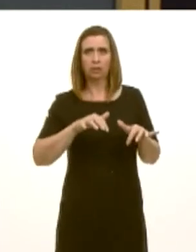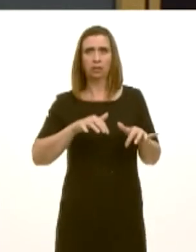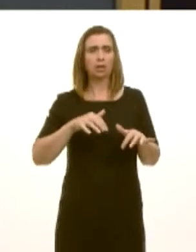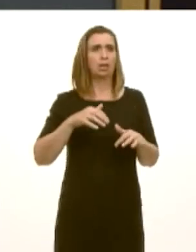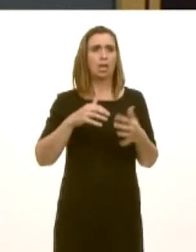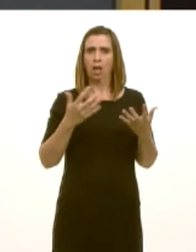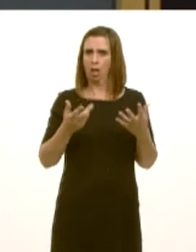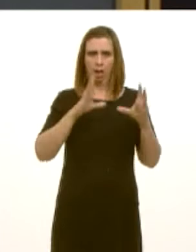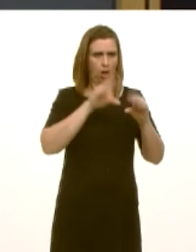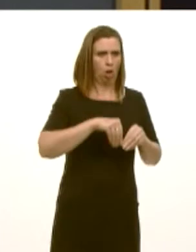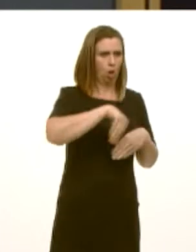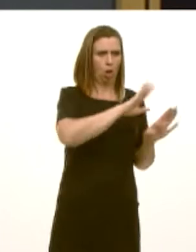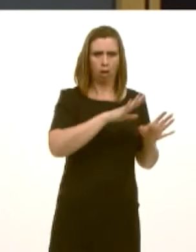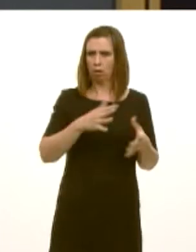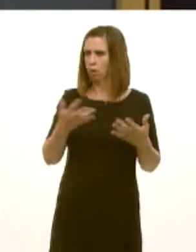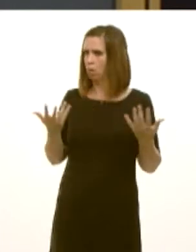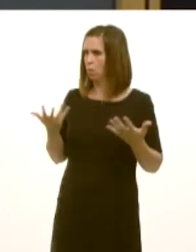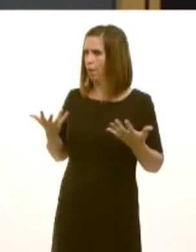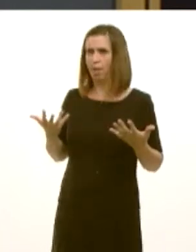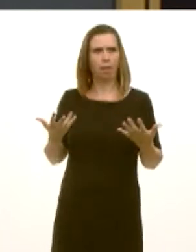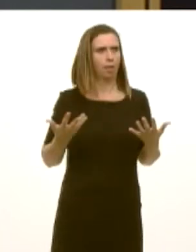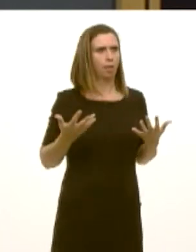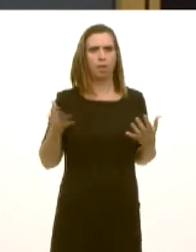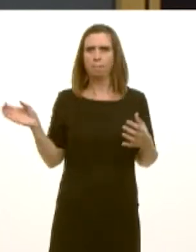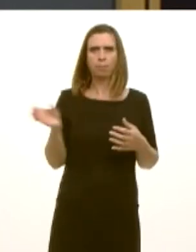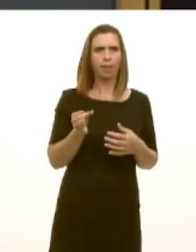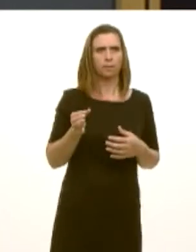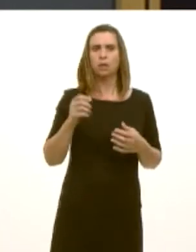Do you agree with me that any alternative provision should be located within the communities